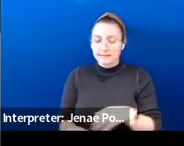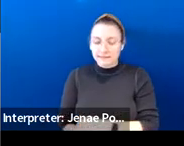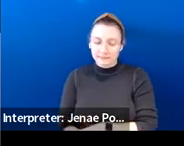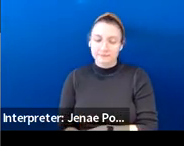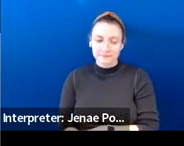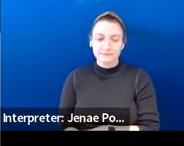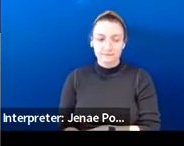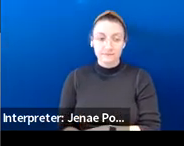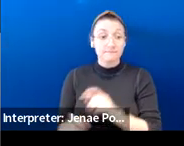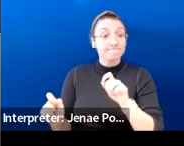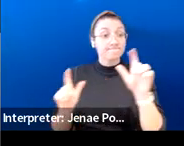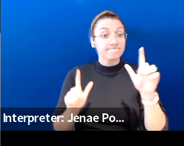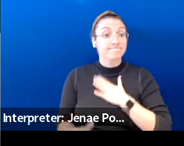next slide, please.